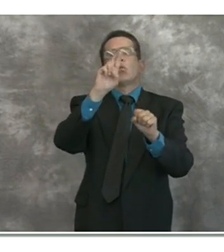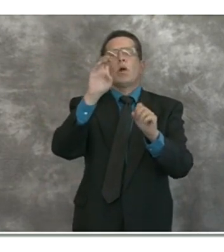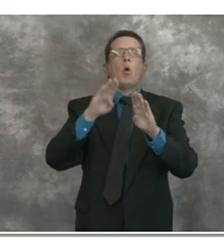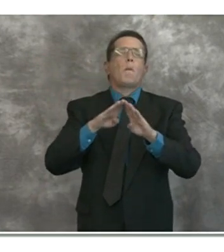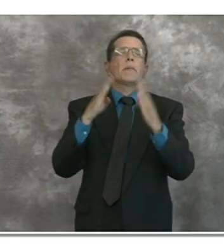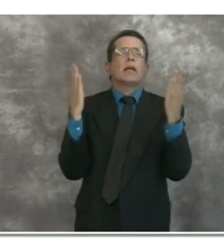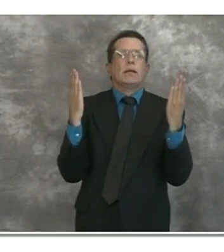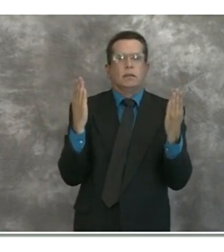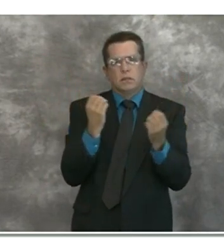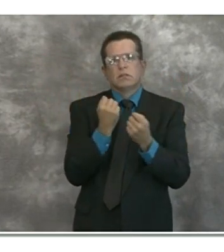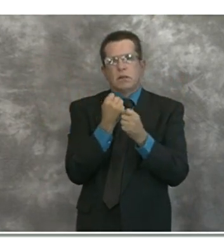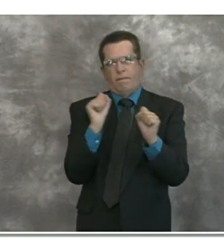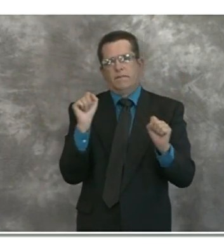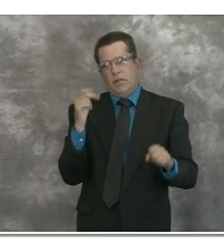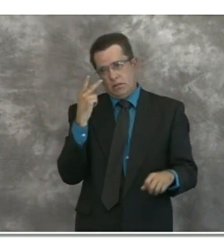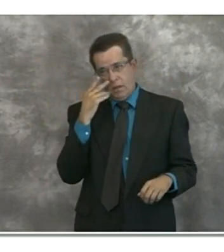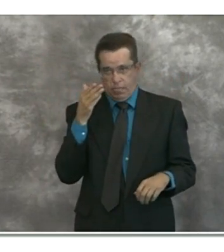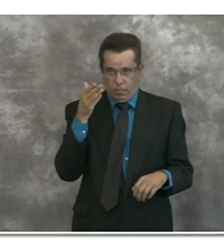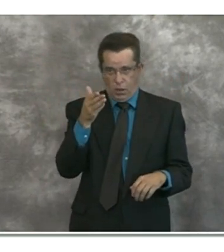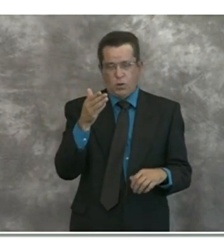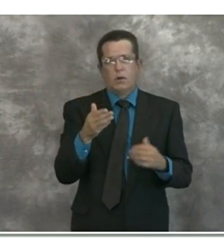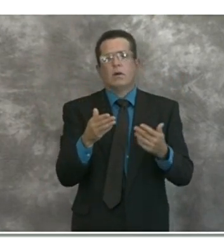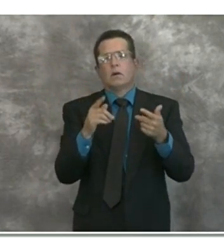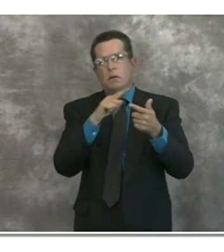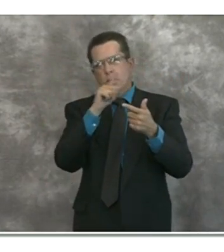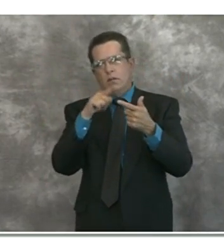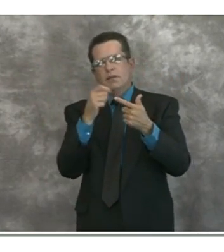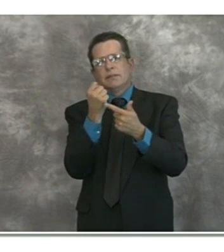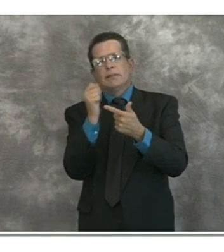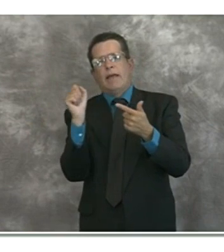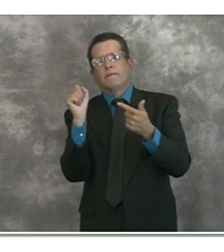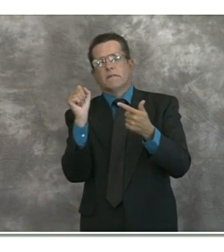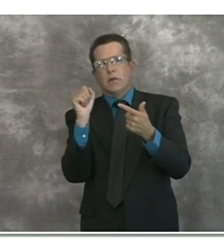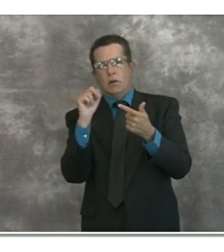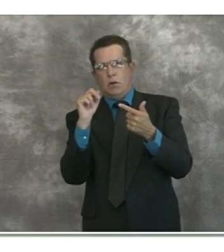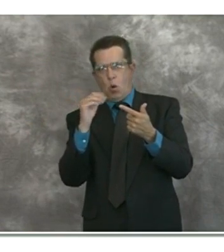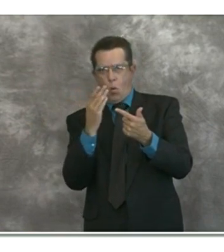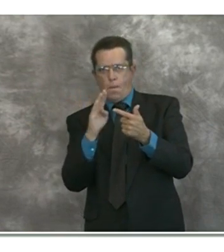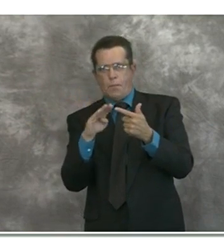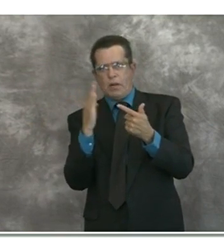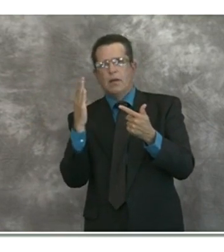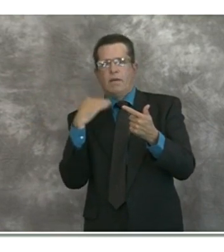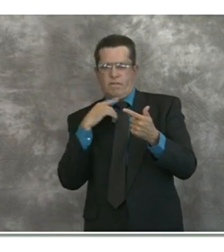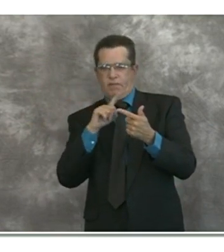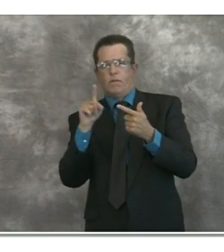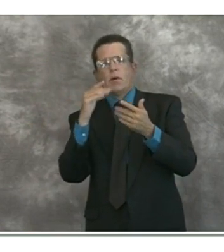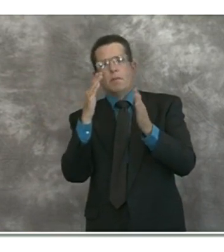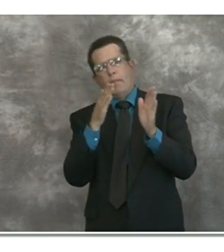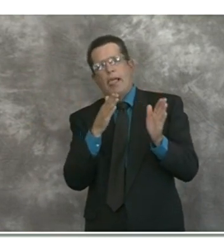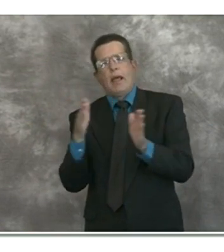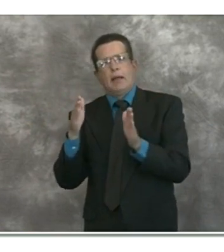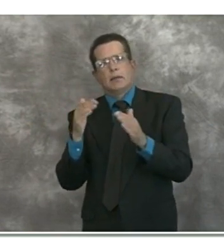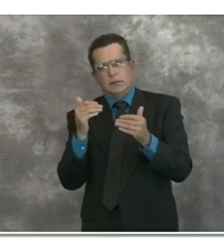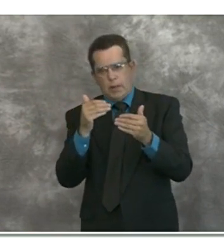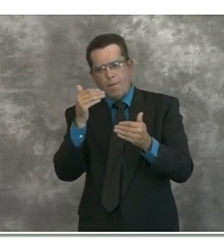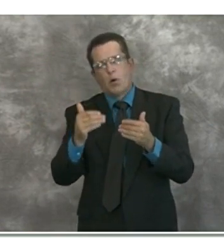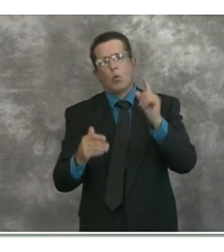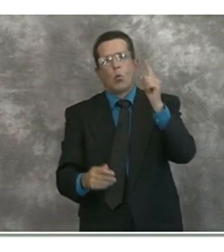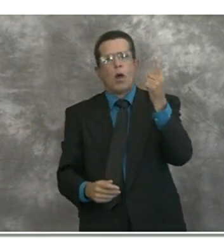YOU CAN TAKE IN ORDER TO BE ABLE TO DO IT. THE FIRST IS YOUR CLICK THEY'RE ON SAFE WHICH YOU WOULD YOU'LL SEE